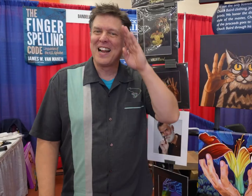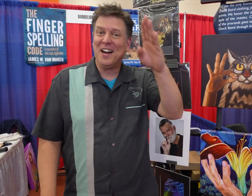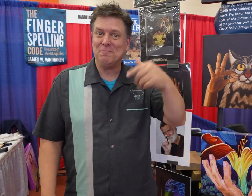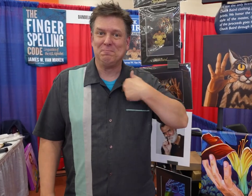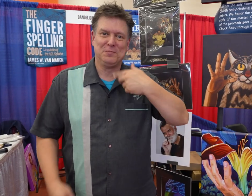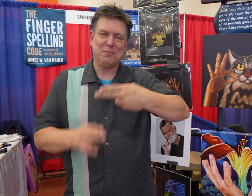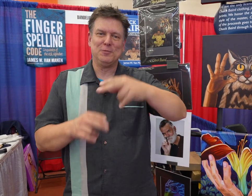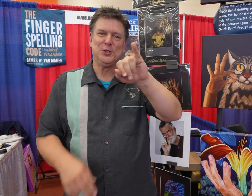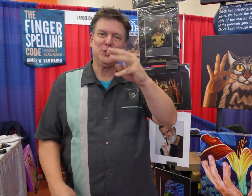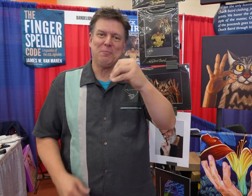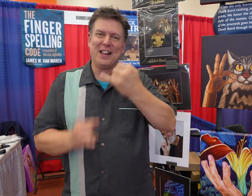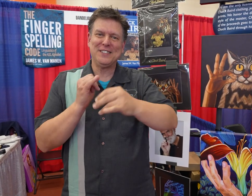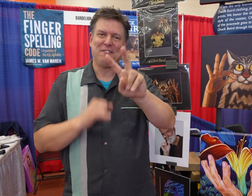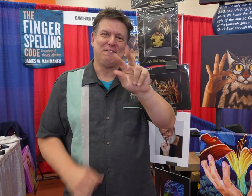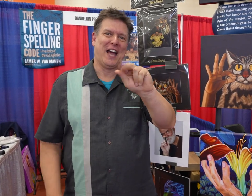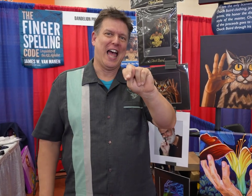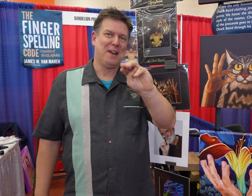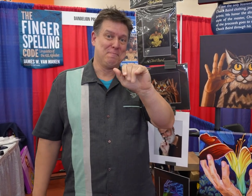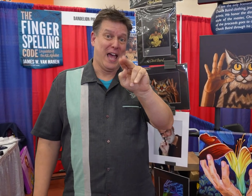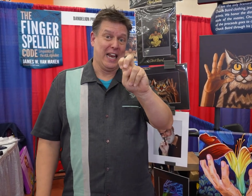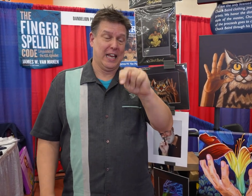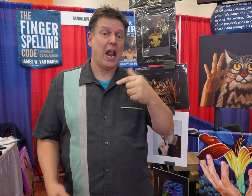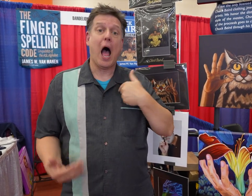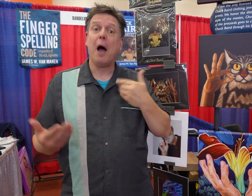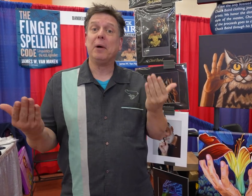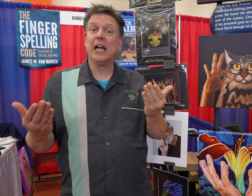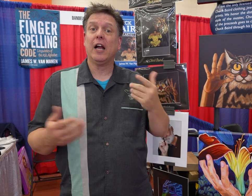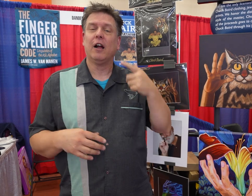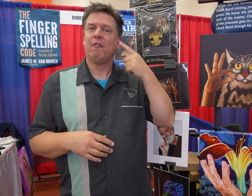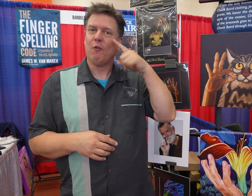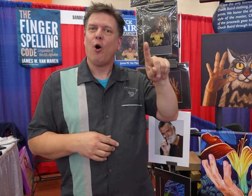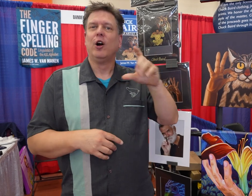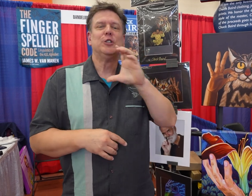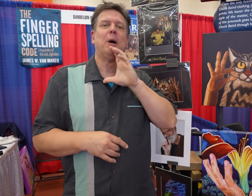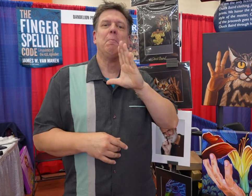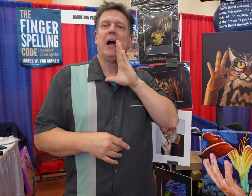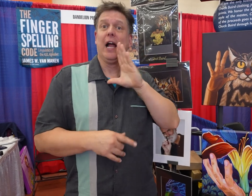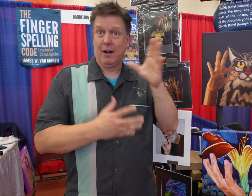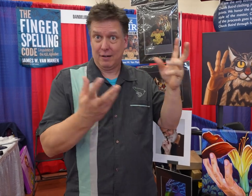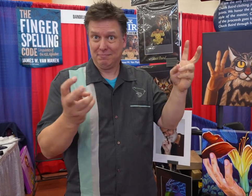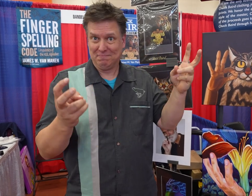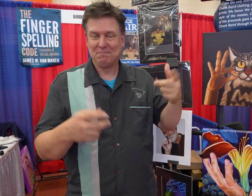Hi! My name is Jim Van Manen. I’m here for Chuck Baird.